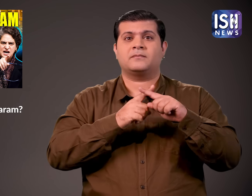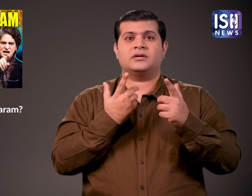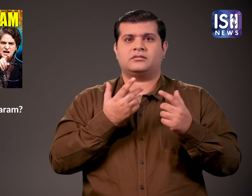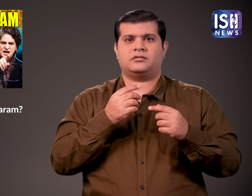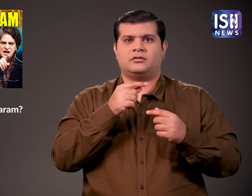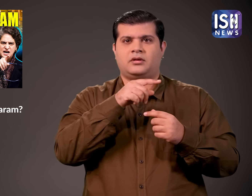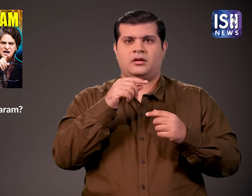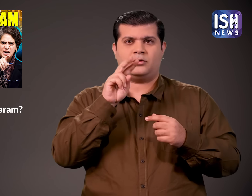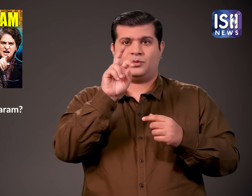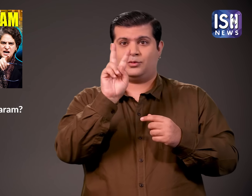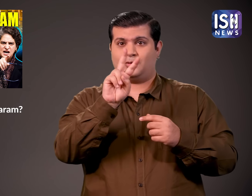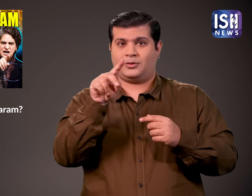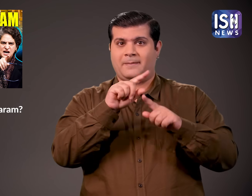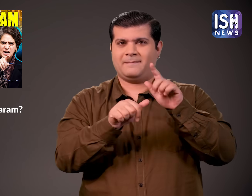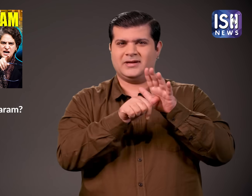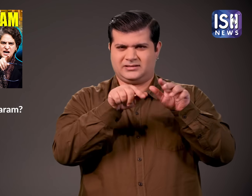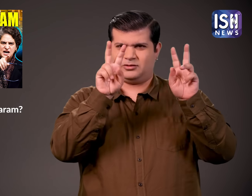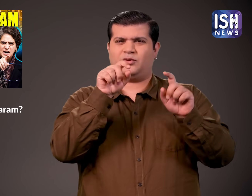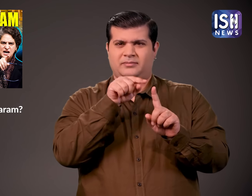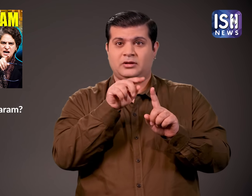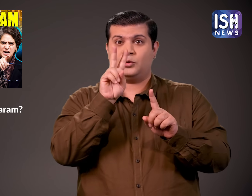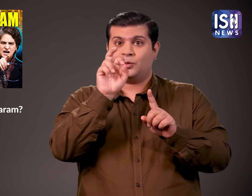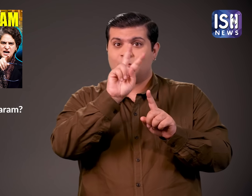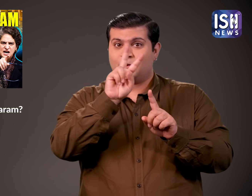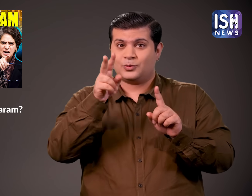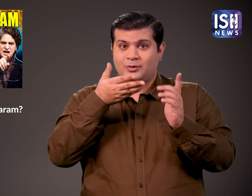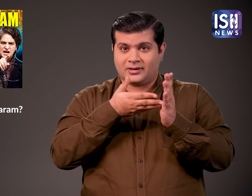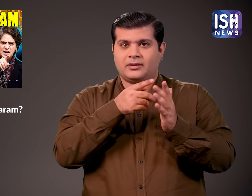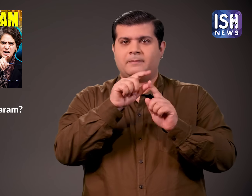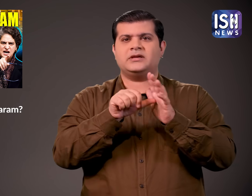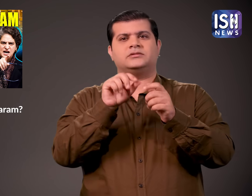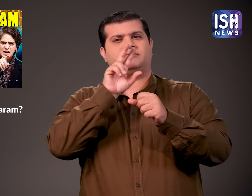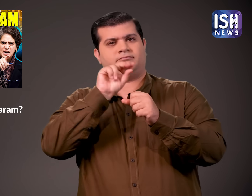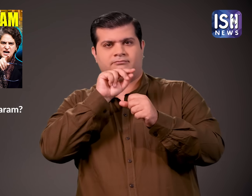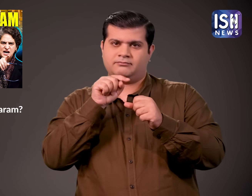He added that during the discussion on the President’s Address in 2022,